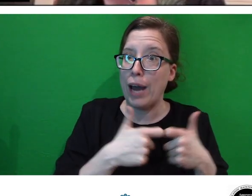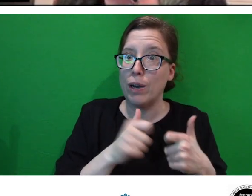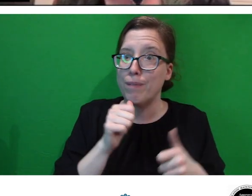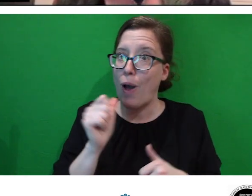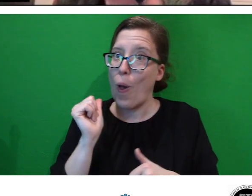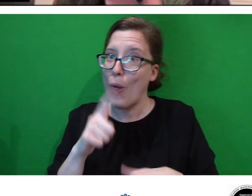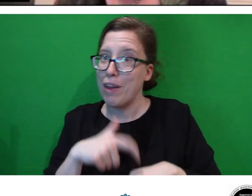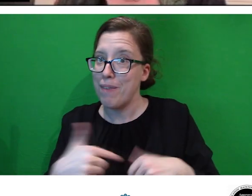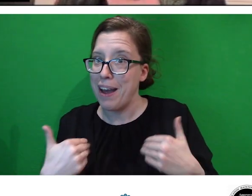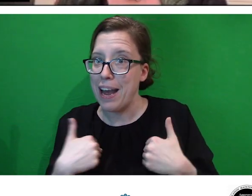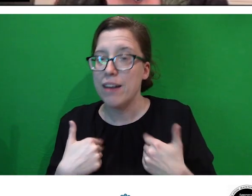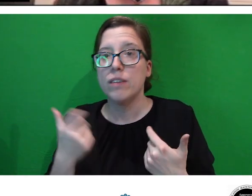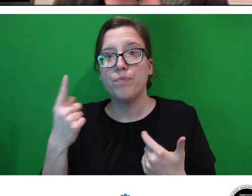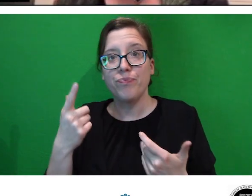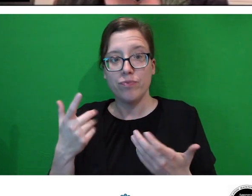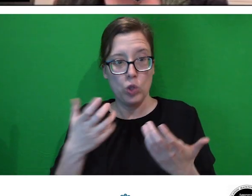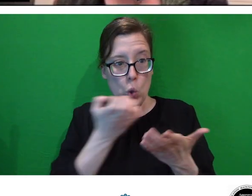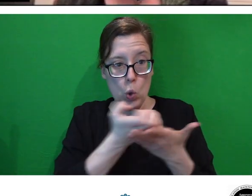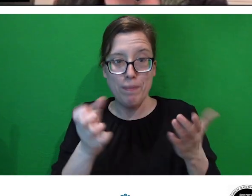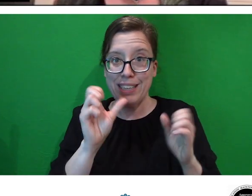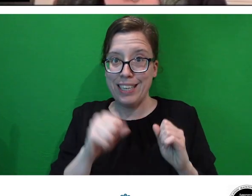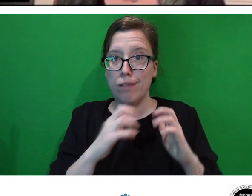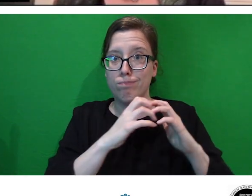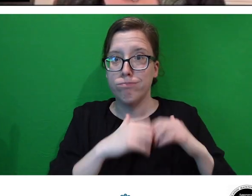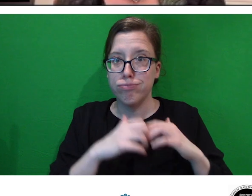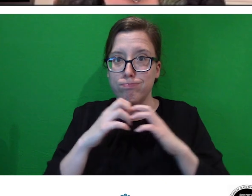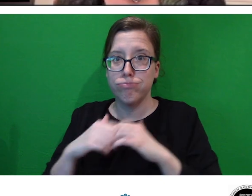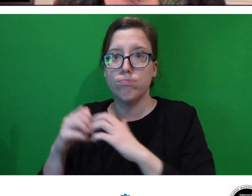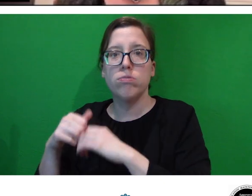hearing aids–batteries die. Hopefully schools have